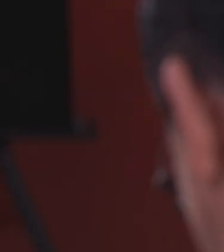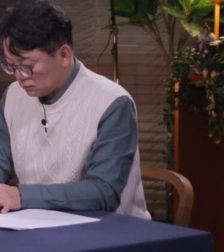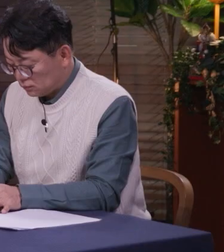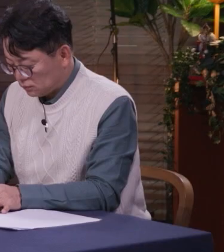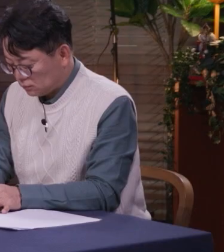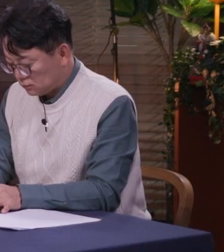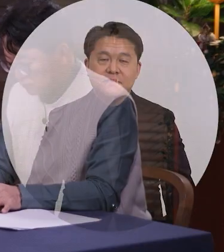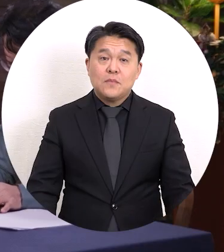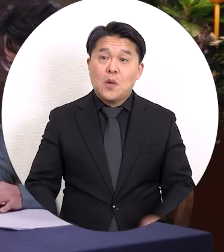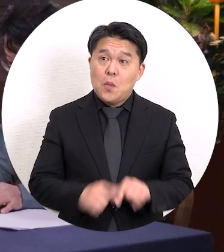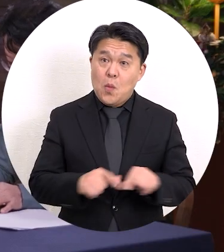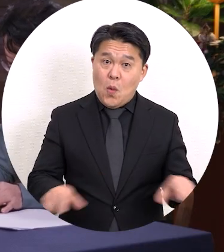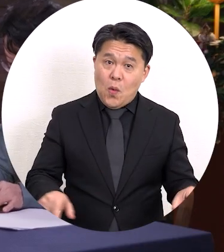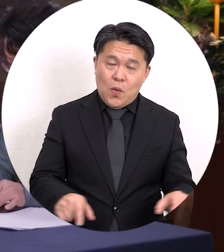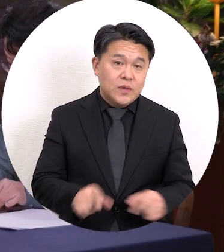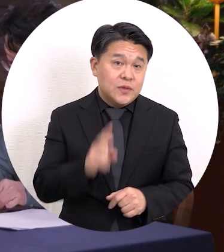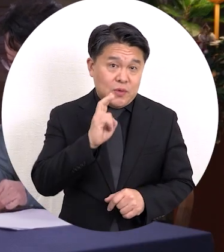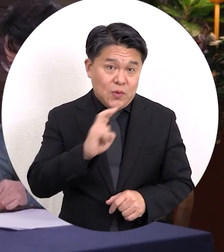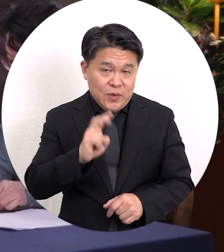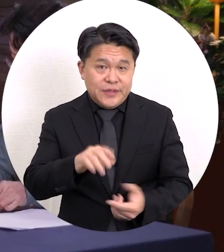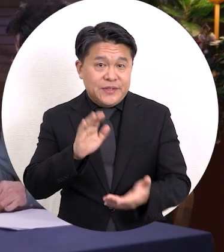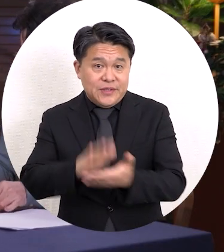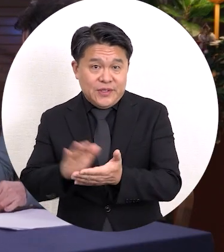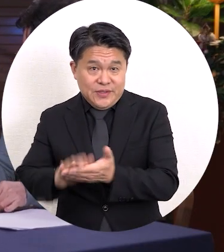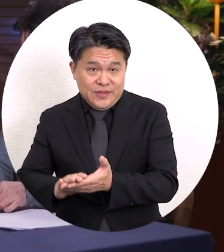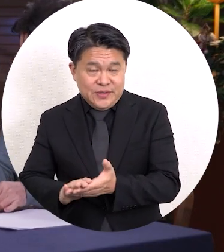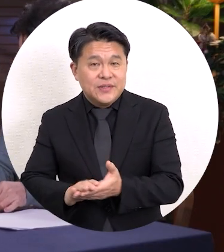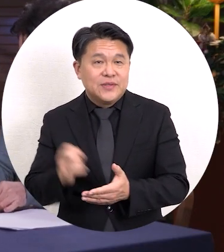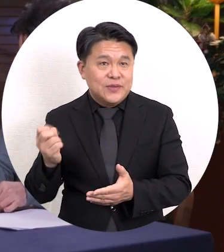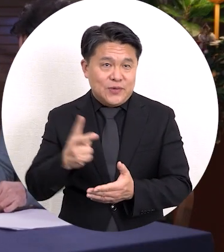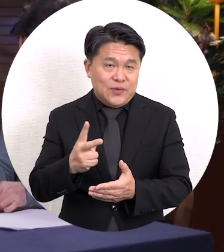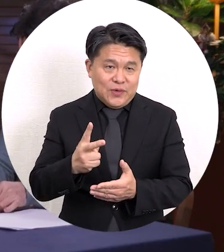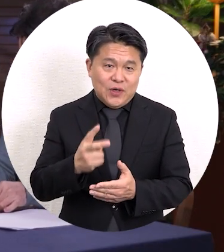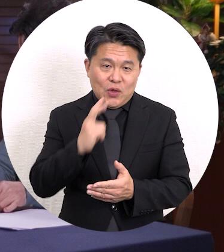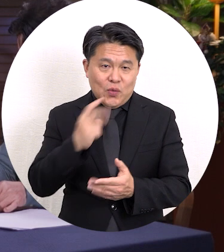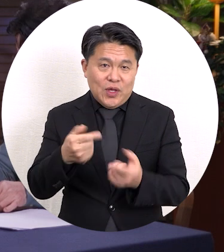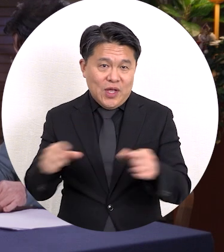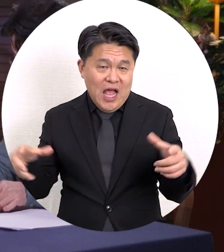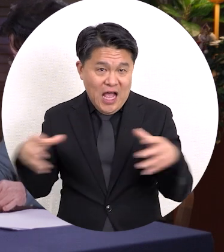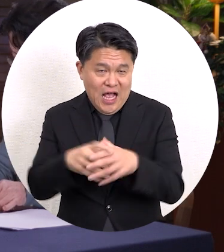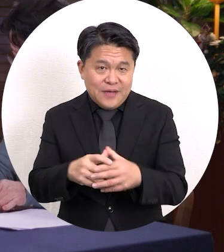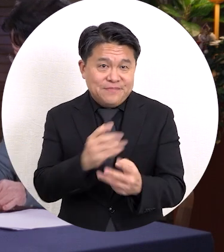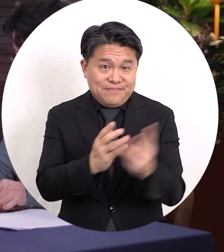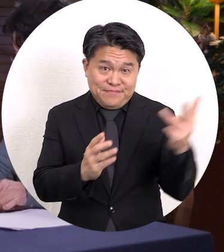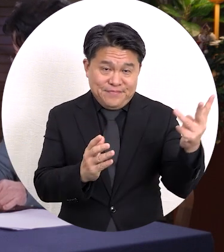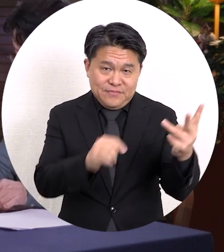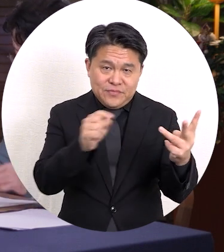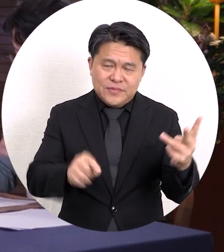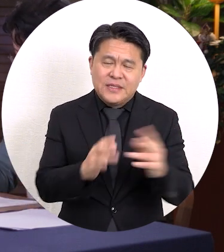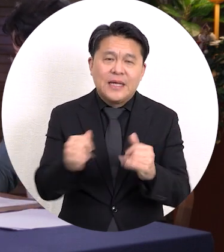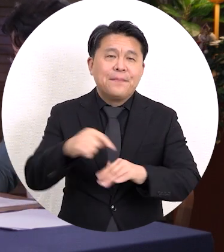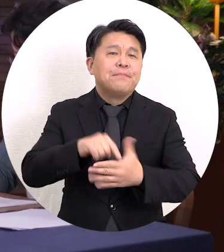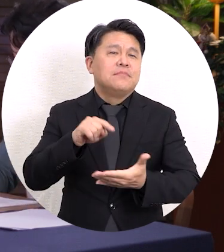Among the three elements of music rhythm, melody, and harmony— which one has the greatest impact